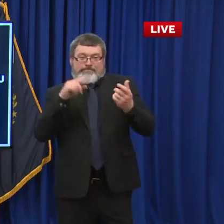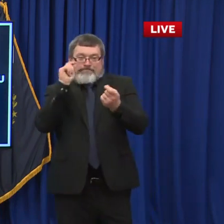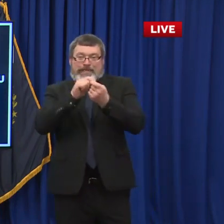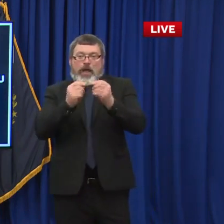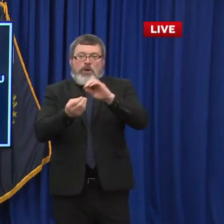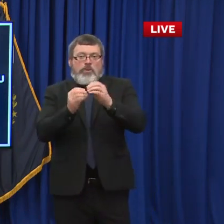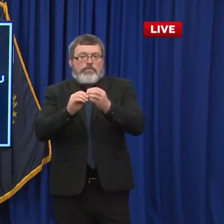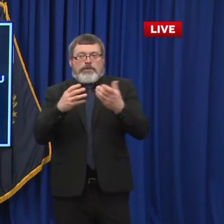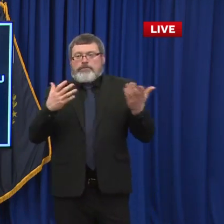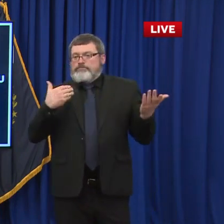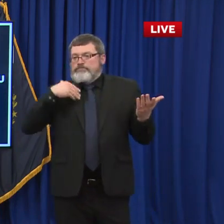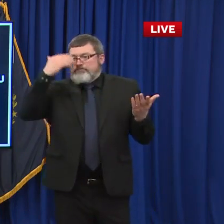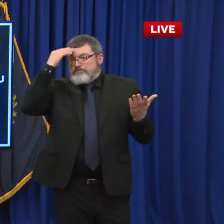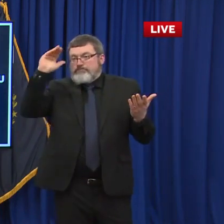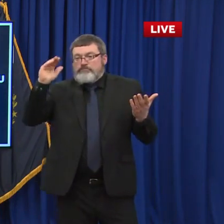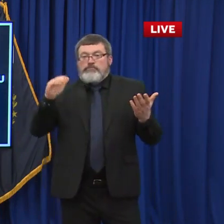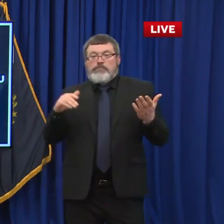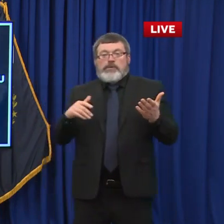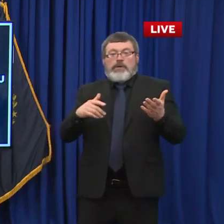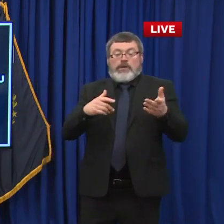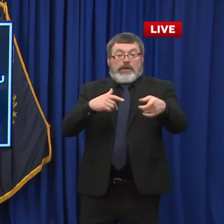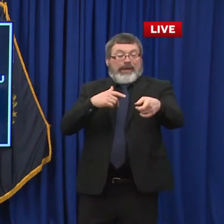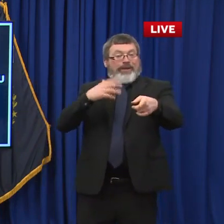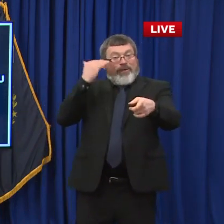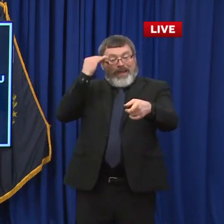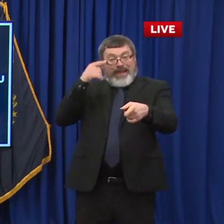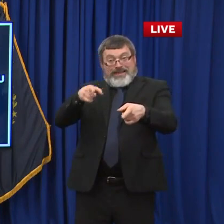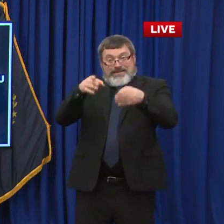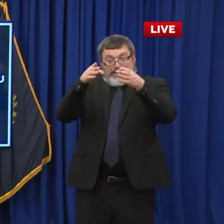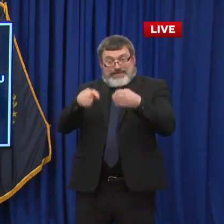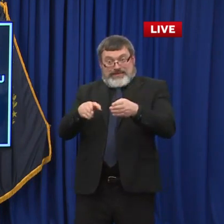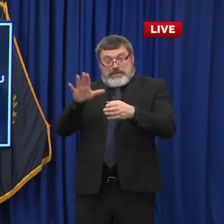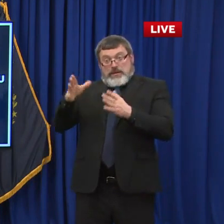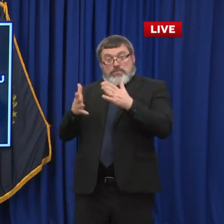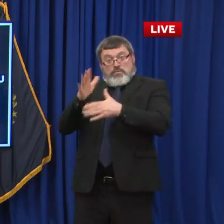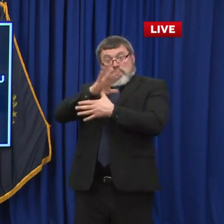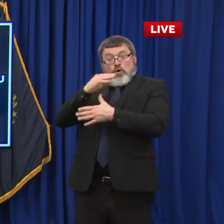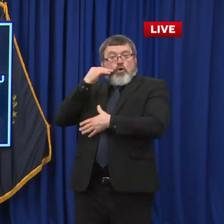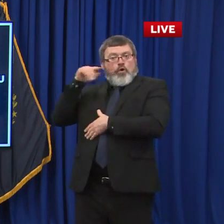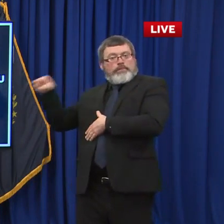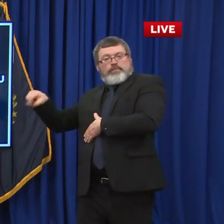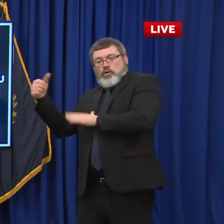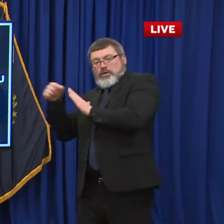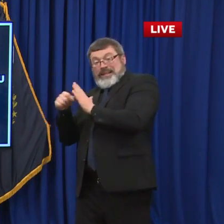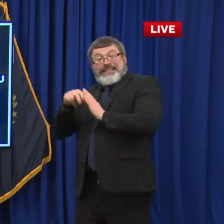THERE IS NOT AN EXACT NUMBER BECAUSE SOMETIMES PEOPLE HAVE SECOND HOMES HERE.